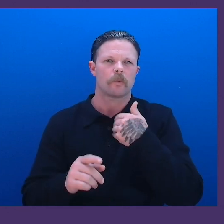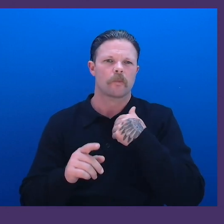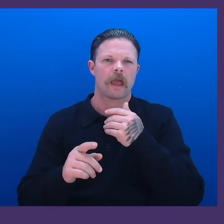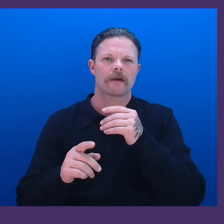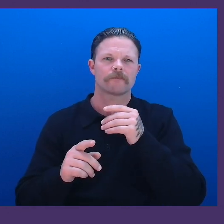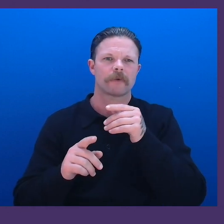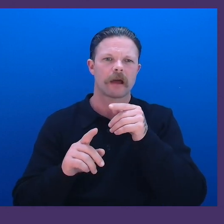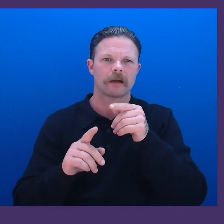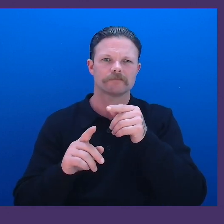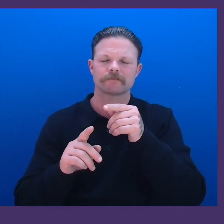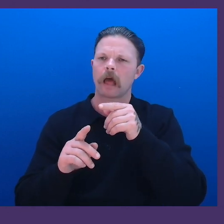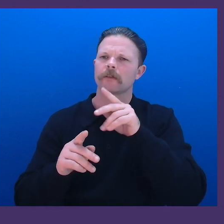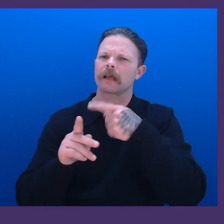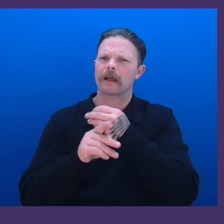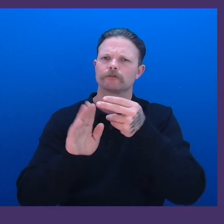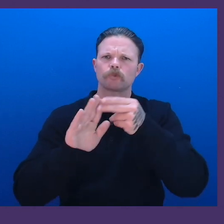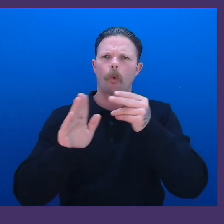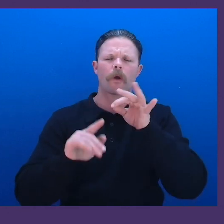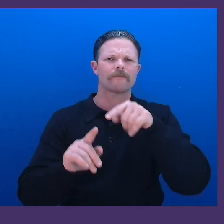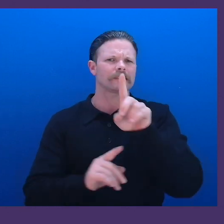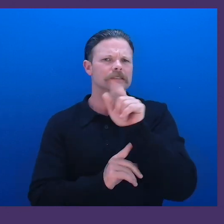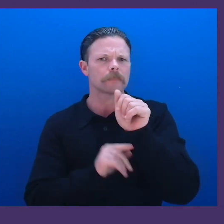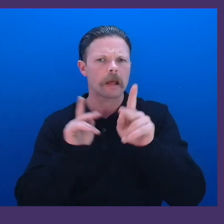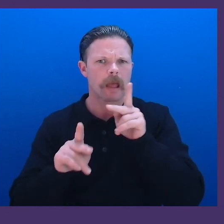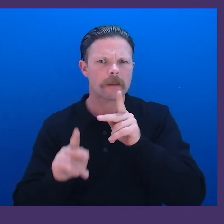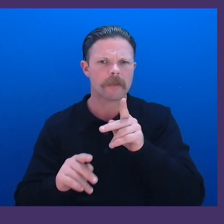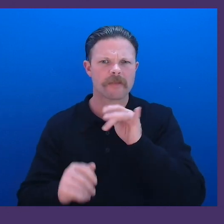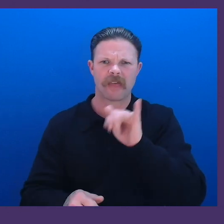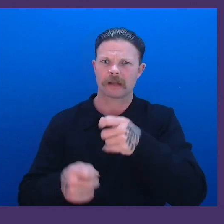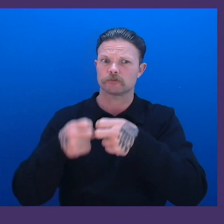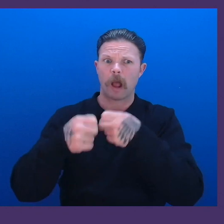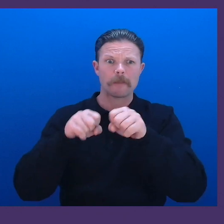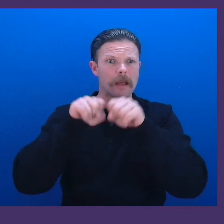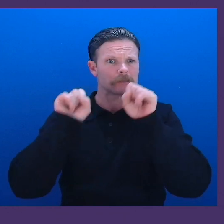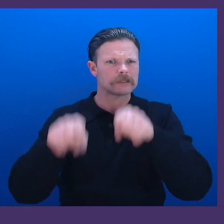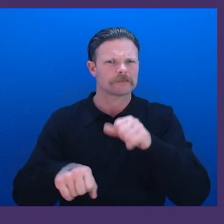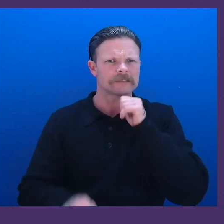and it doesn't really understand what it's saying. Or it can treat the disability with pity,